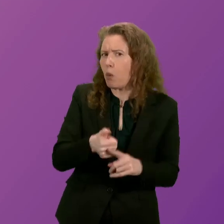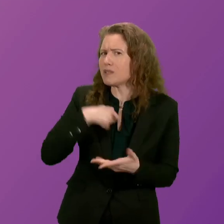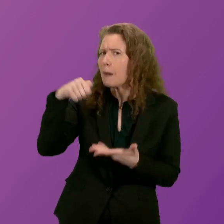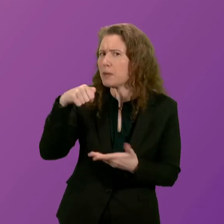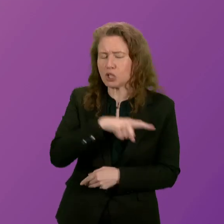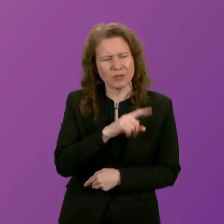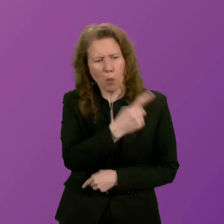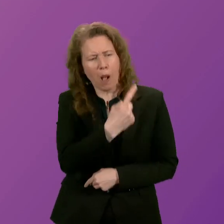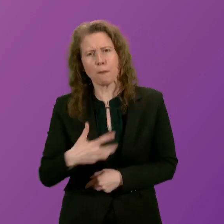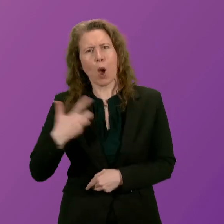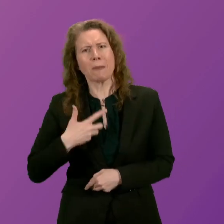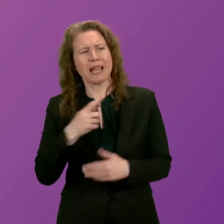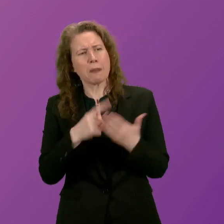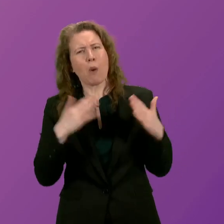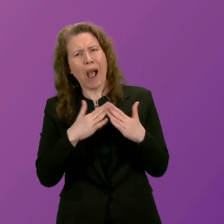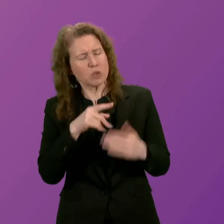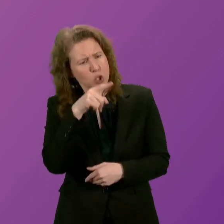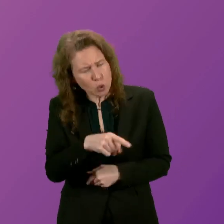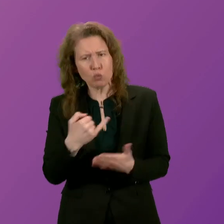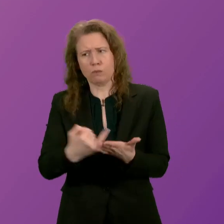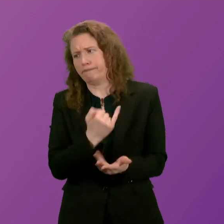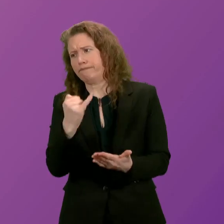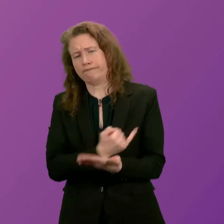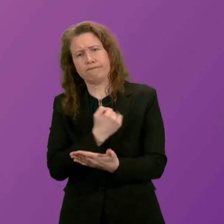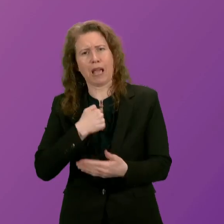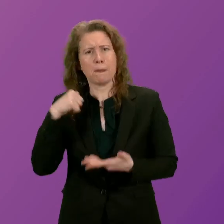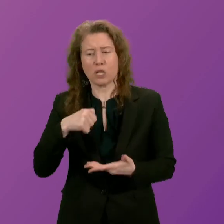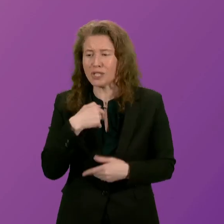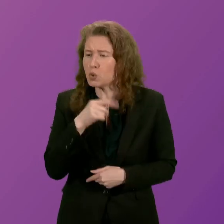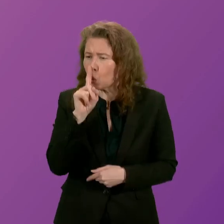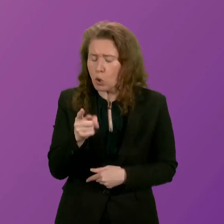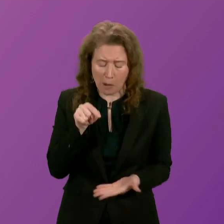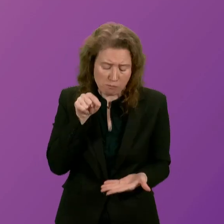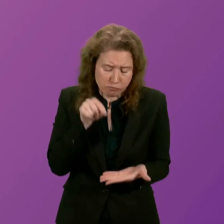come here and complain about housing when they were not prepared to press a button to vote in